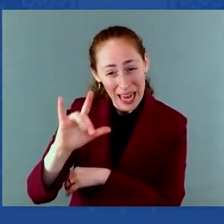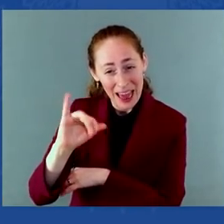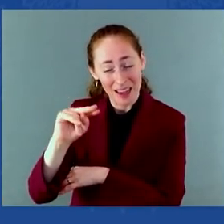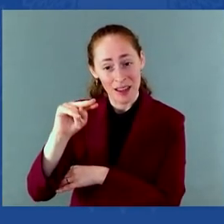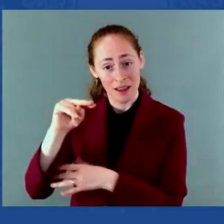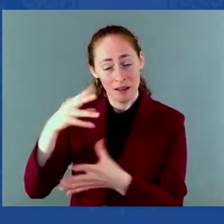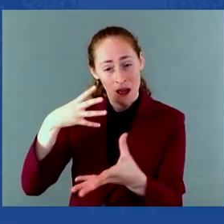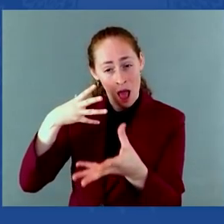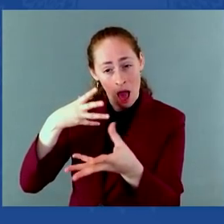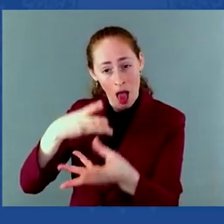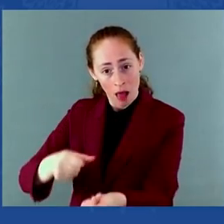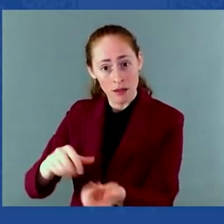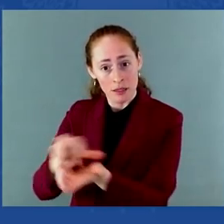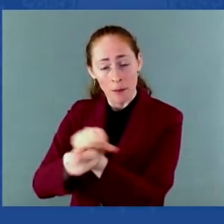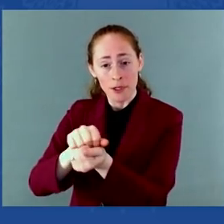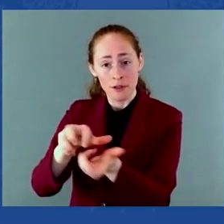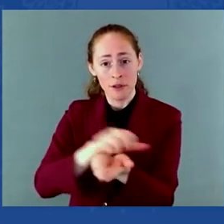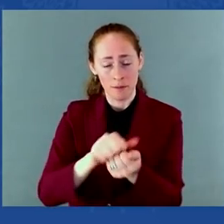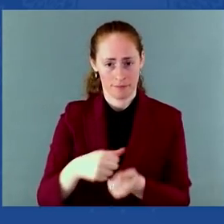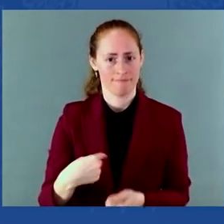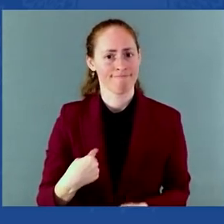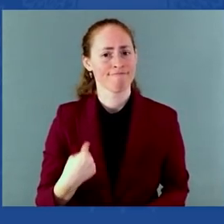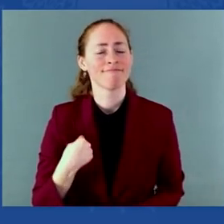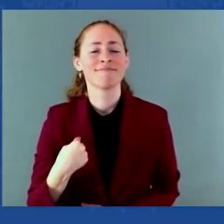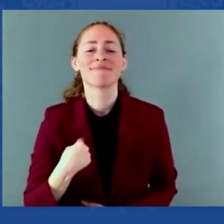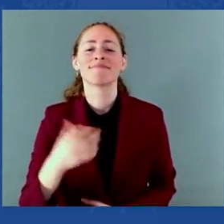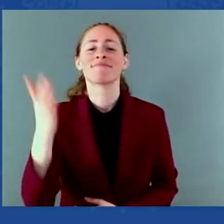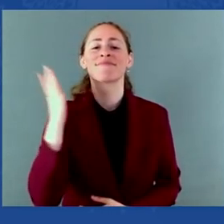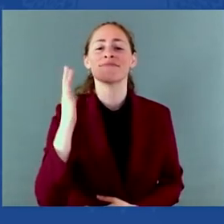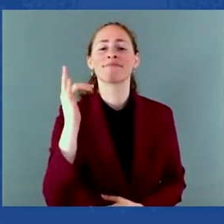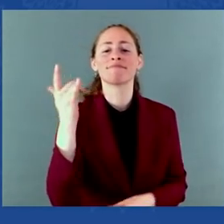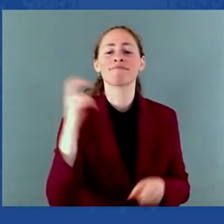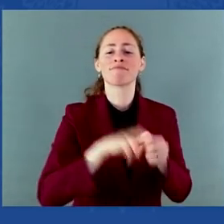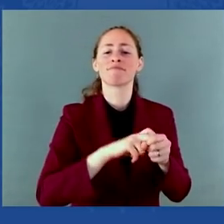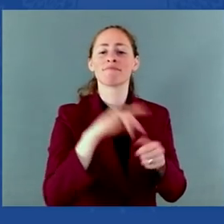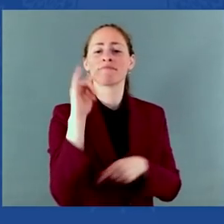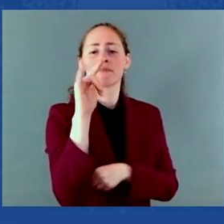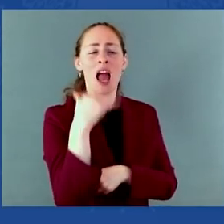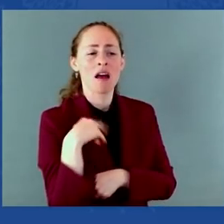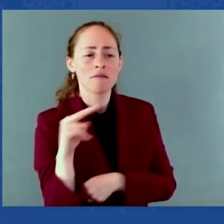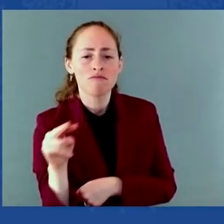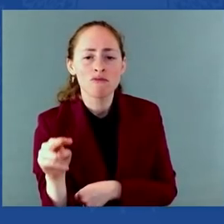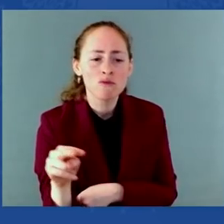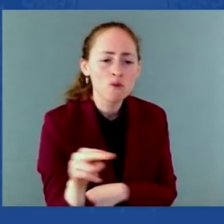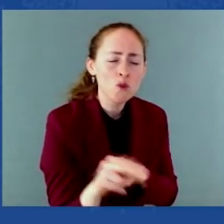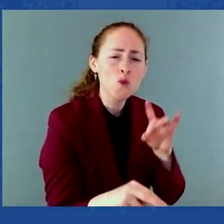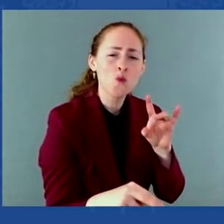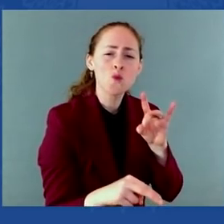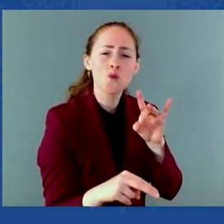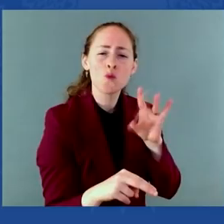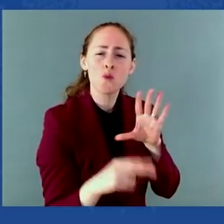You know, more fires in the West burn to the ground homes, businesses, and forests than the entire state of New Jersey,